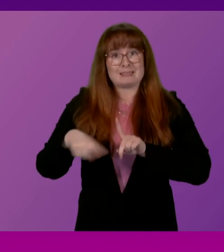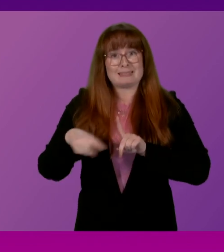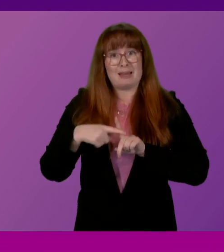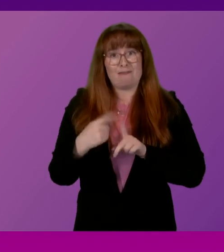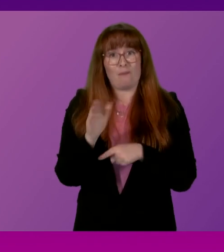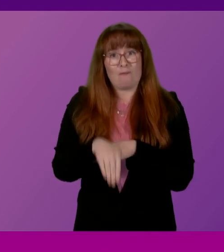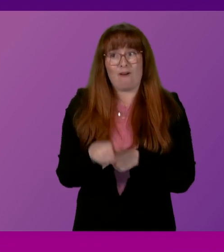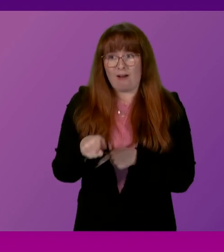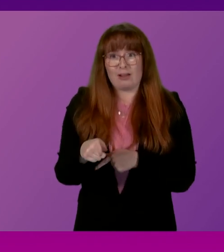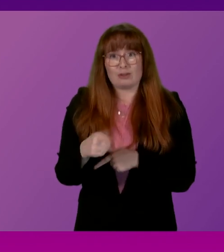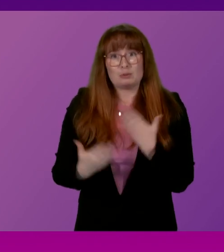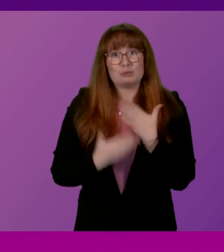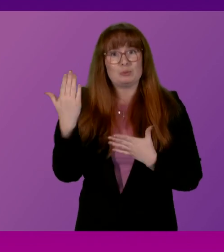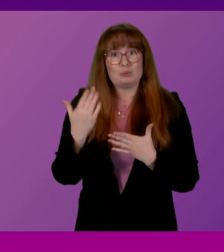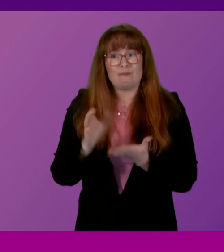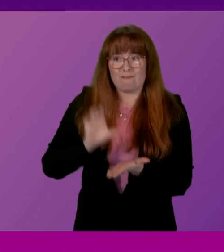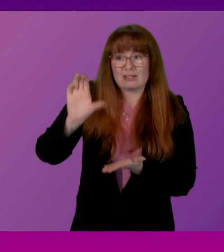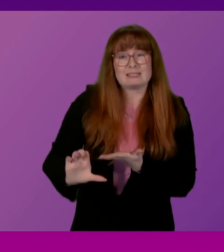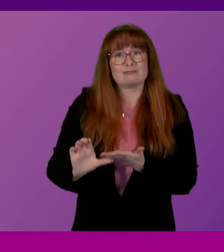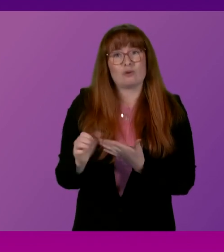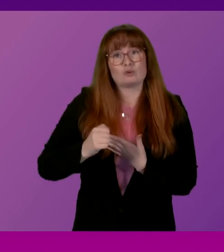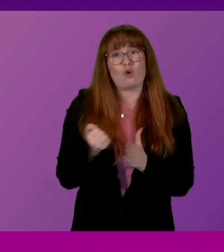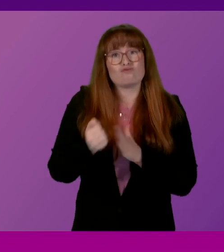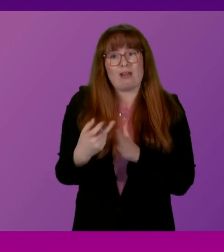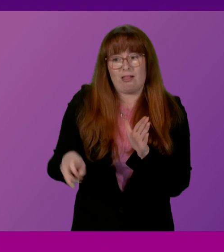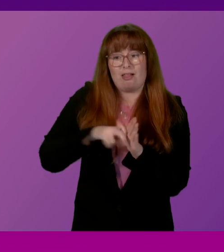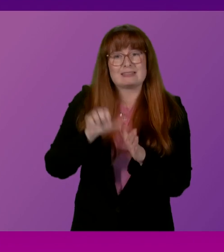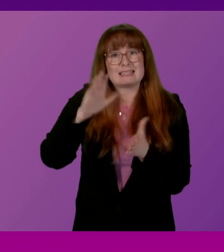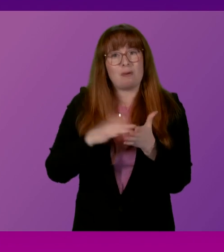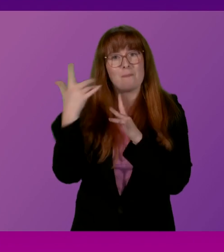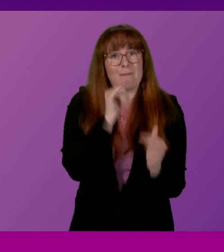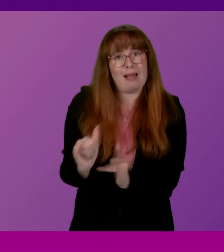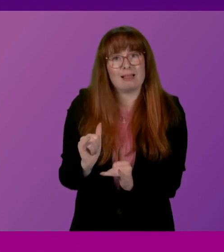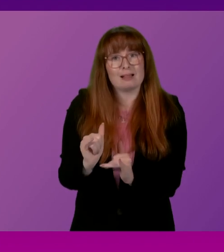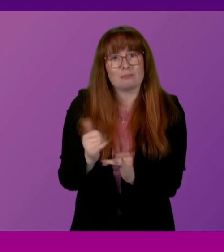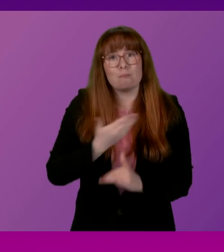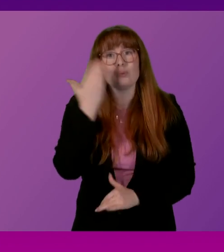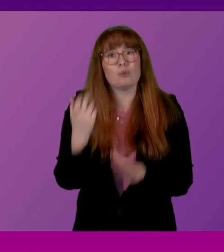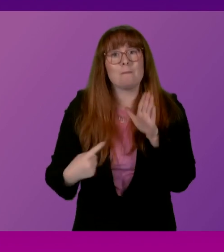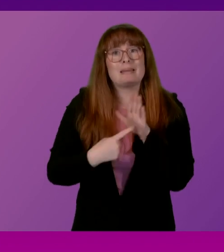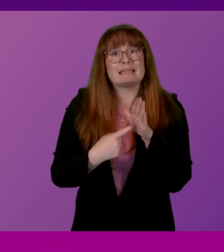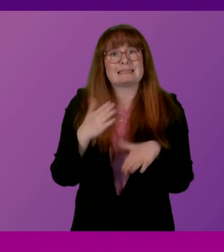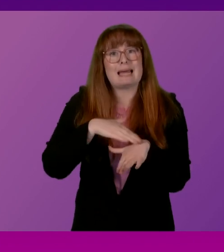the Government’s funding of ScotRail for a six-month pilot to abolish peak fares.